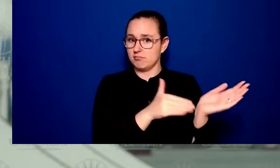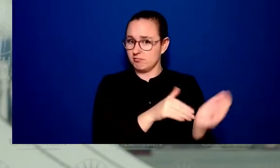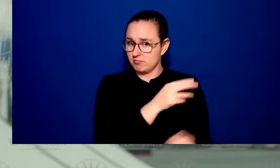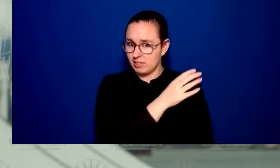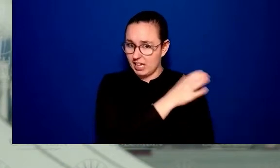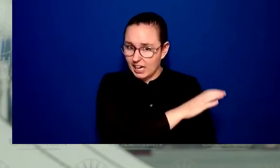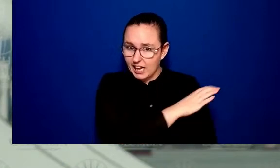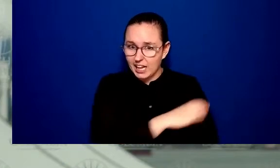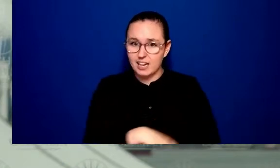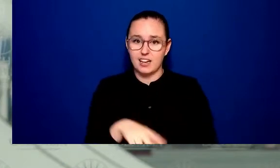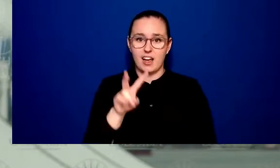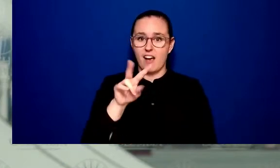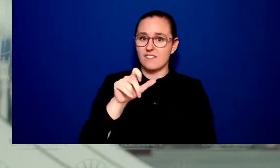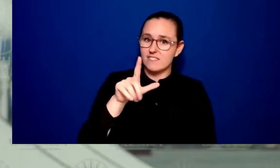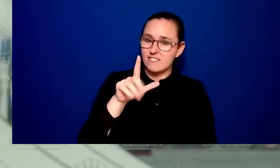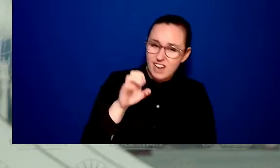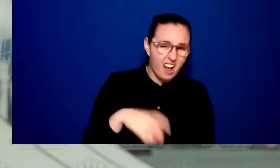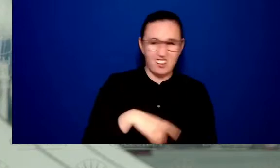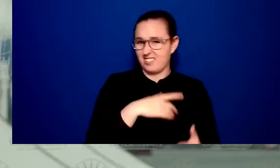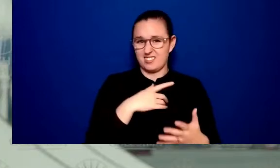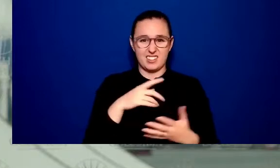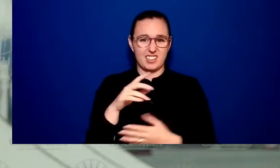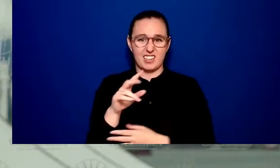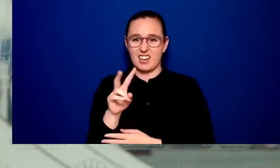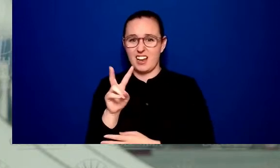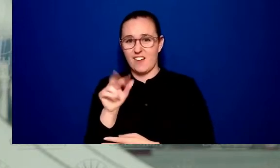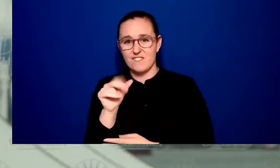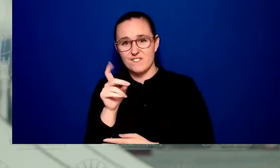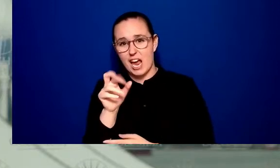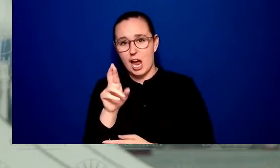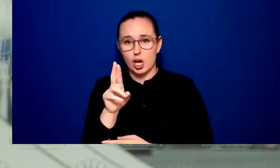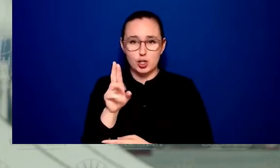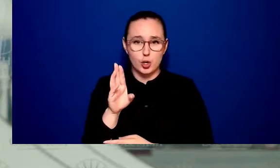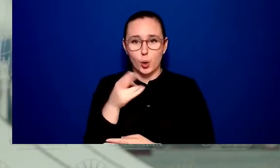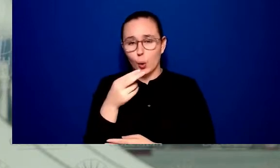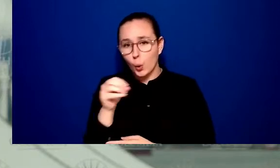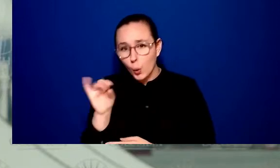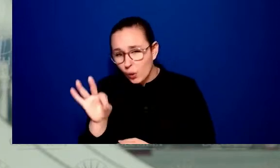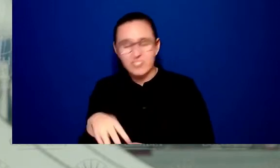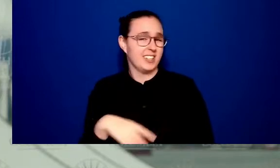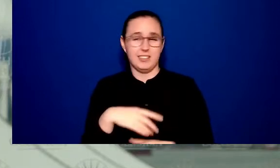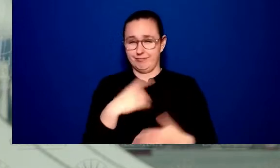In Vanderhoof at the vendor who health unit. And the village on